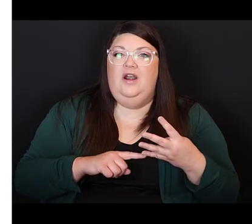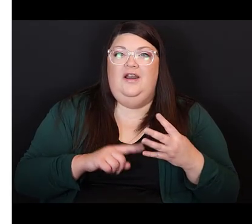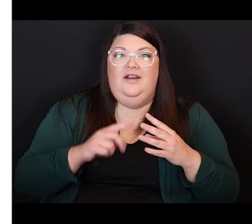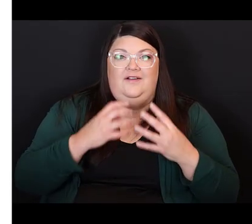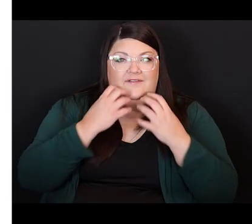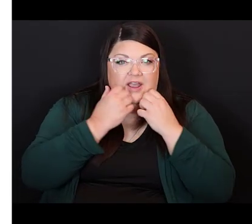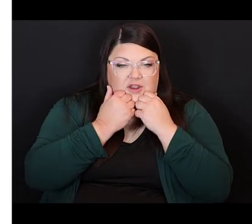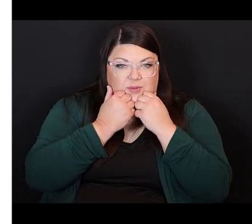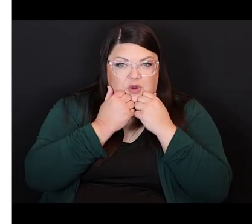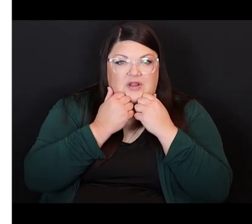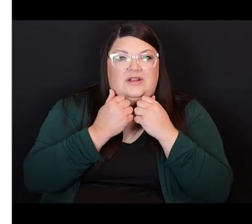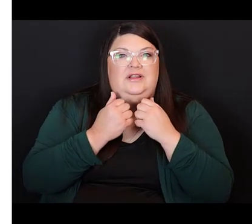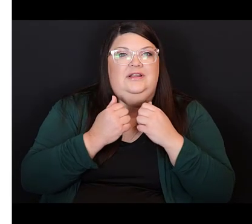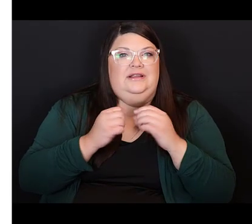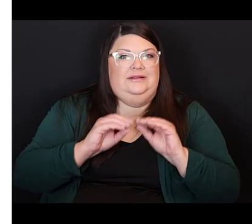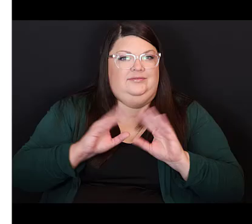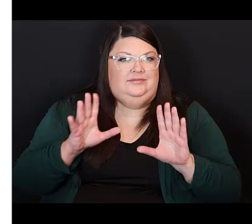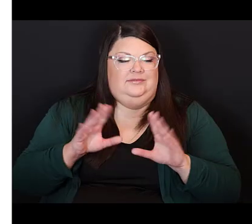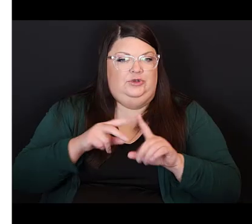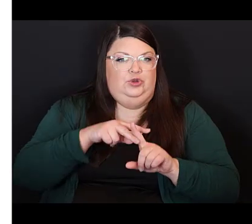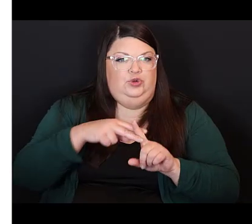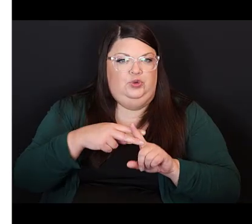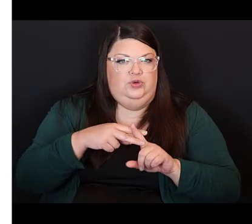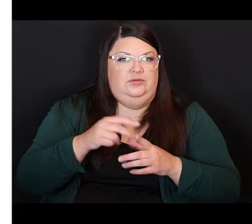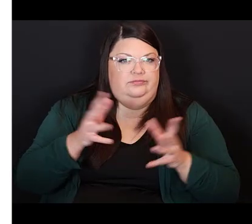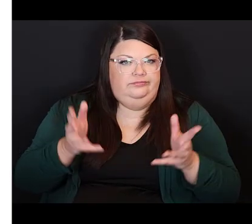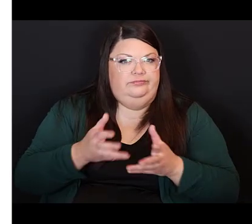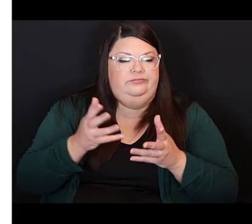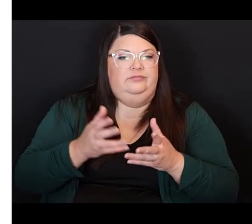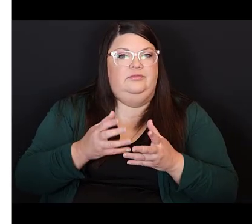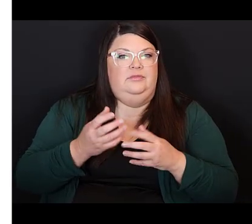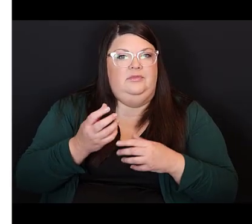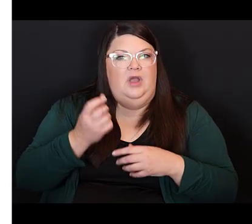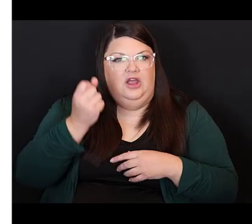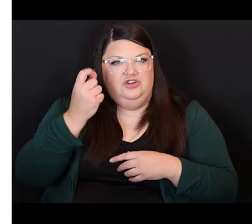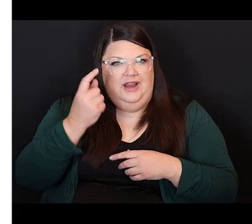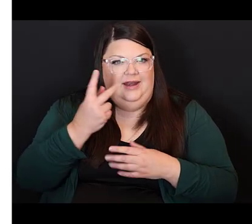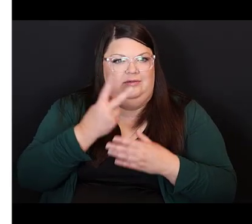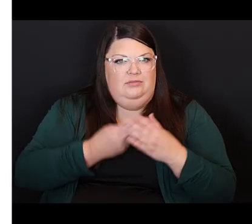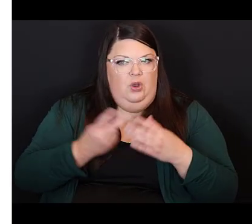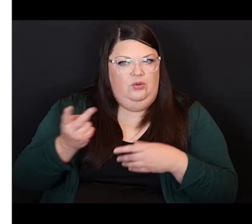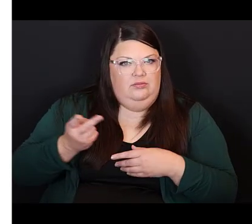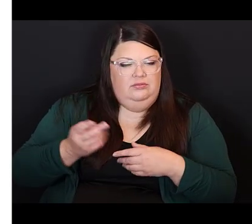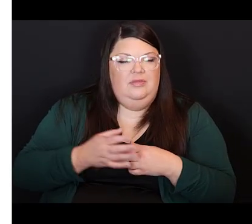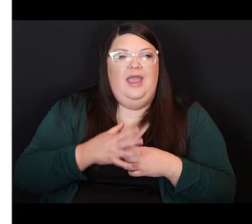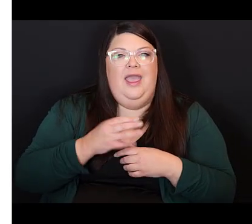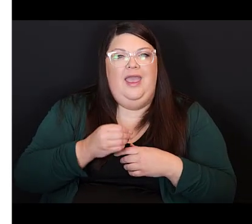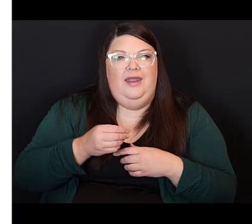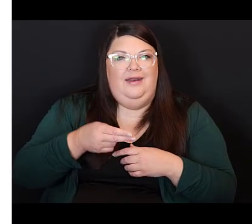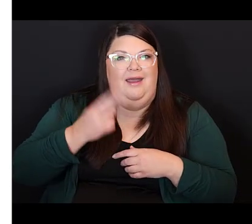It contains 4 valuable, succinct tools to foster mutual understanding, accountability,